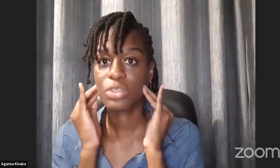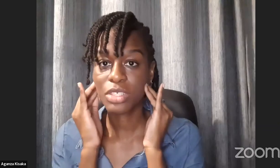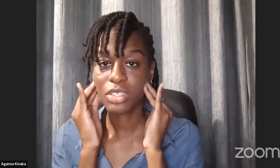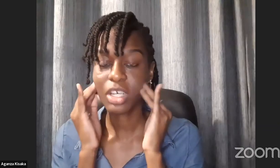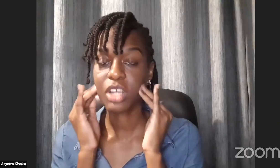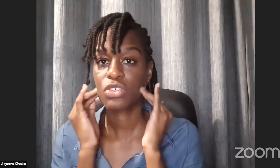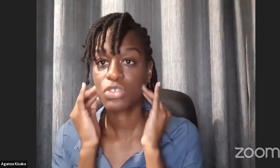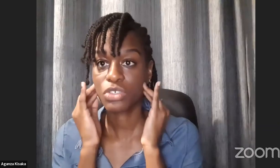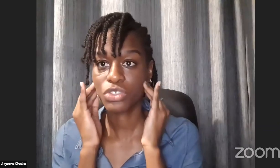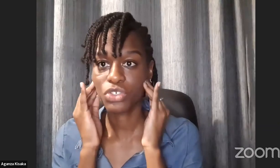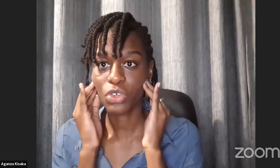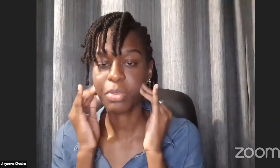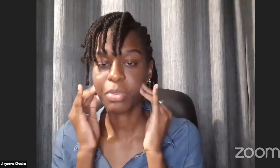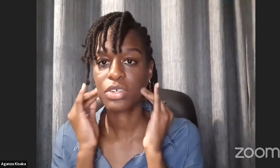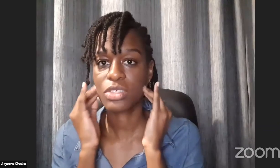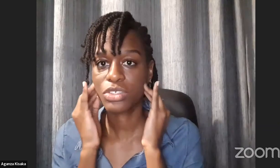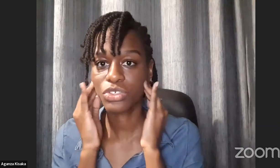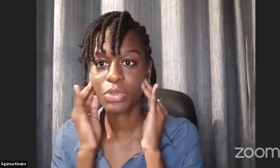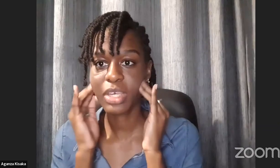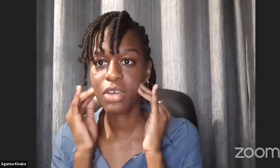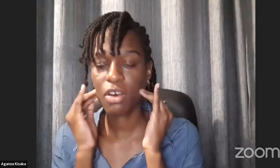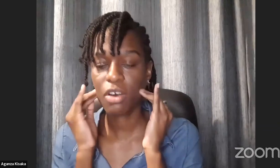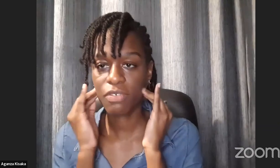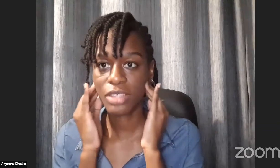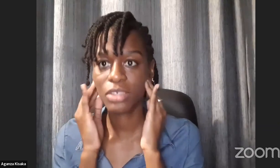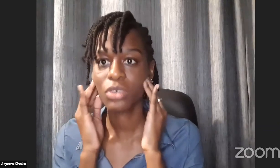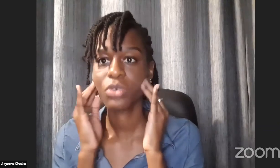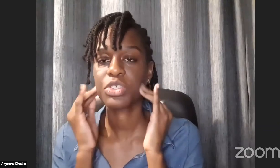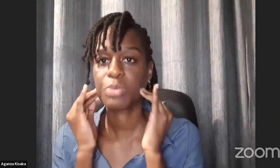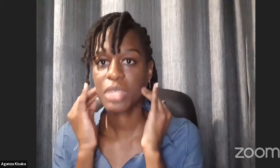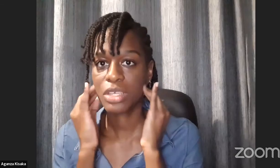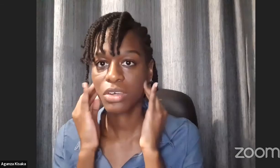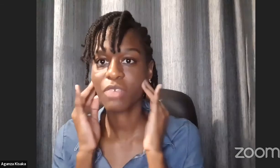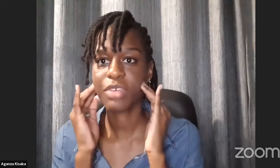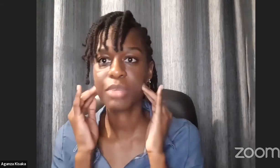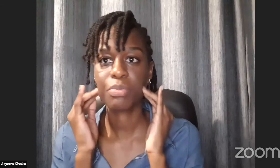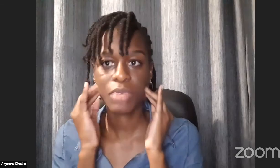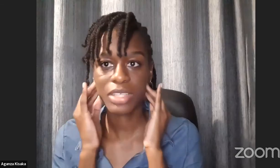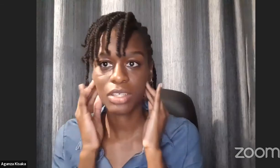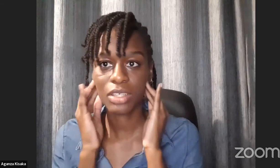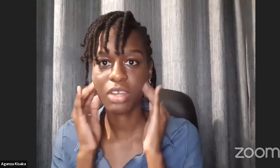to massage your jaw because chewing often or speaking often brings a lot